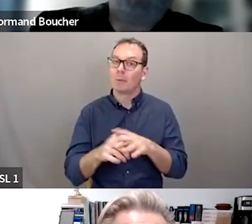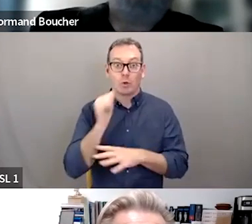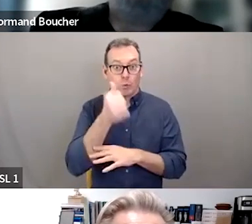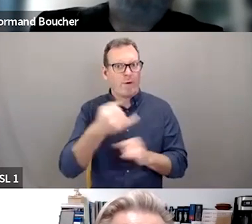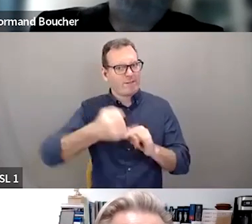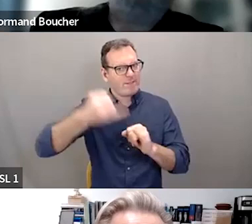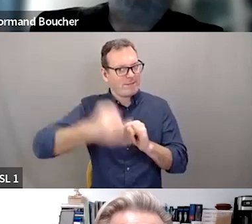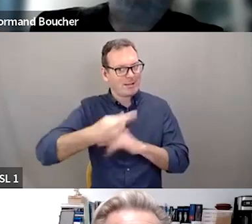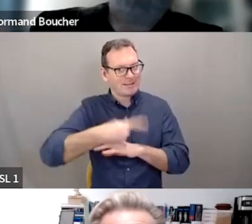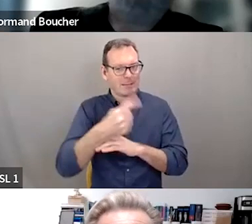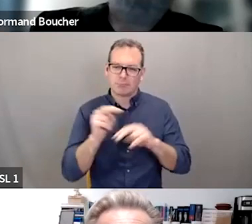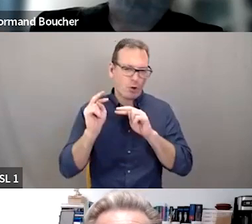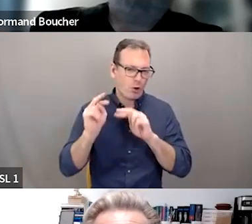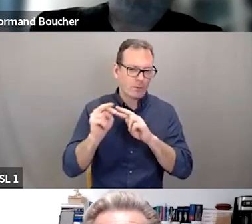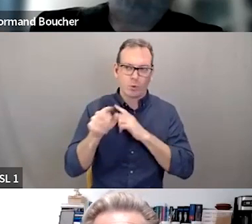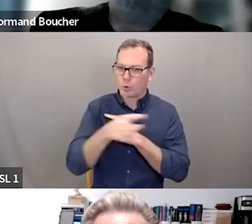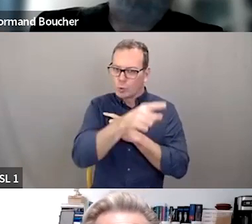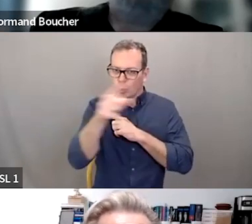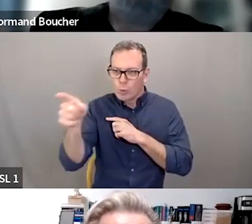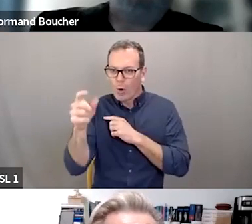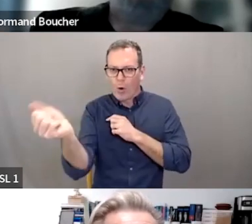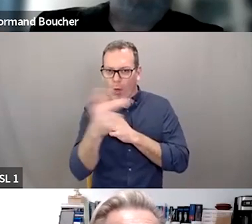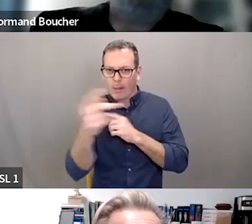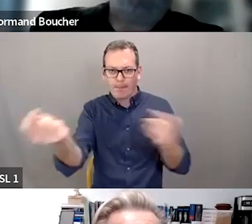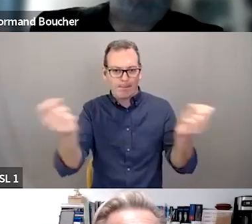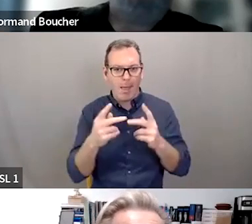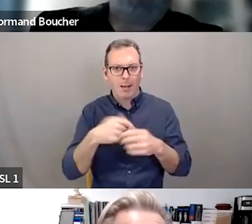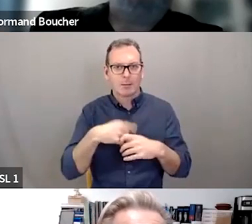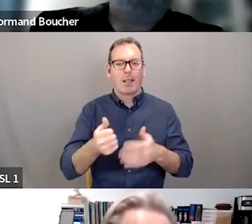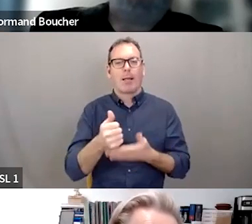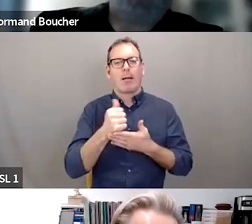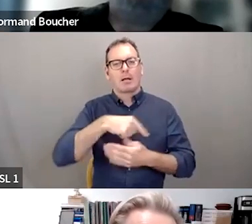we look forward to everybody being there with us and helping us close up the discussion we've had